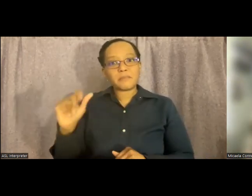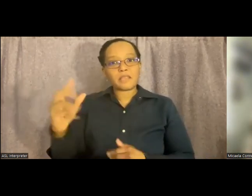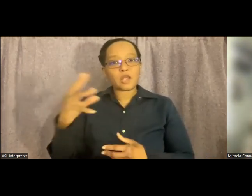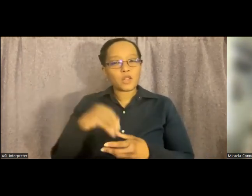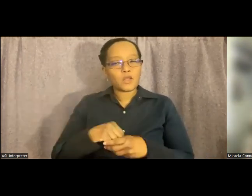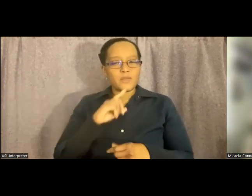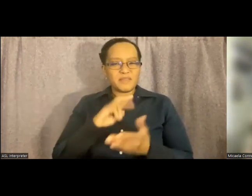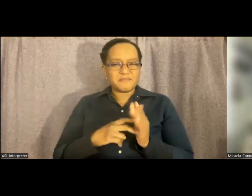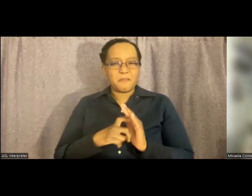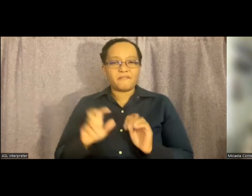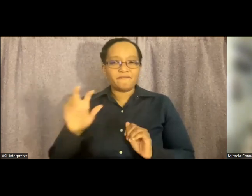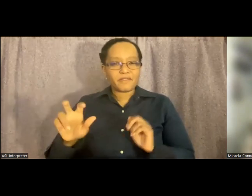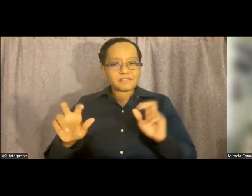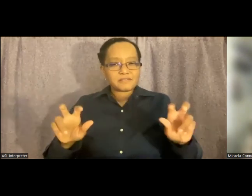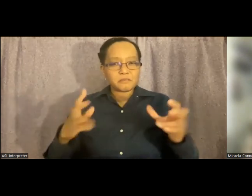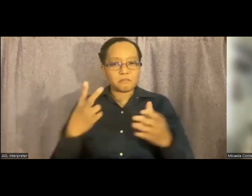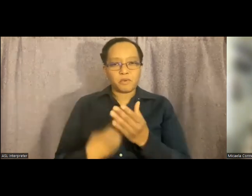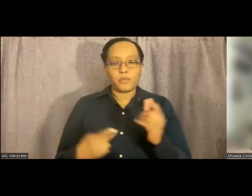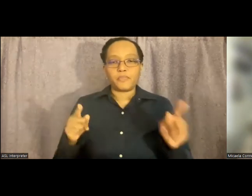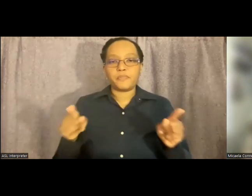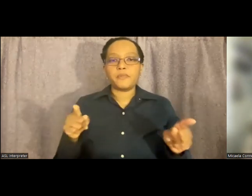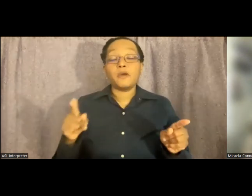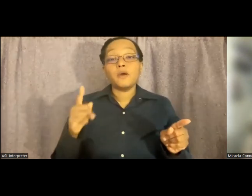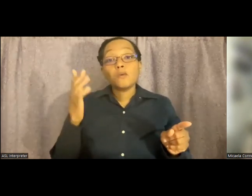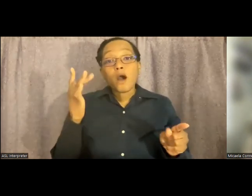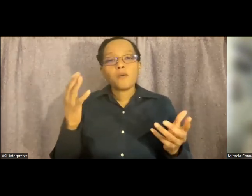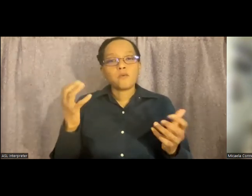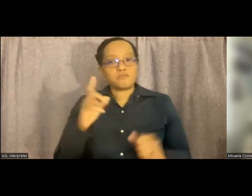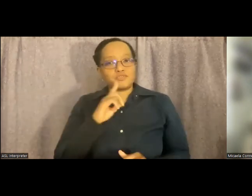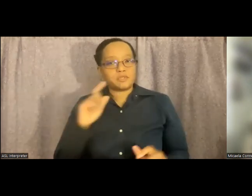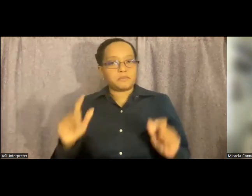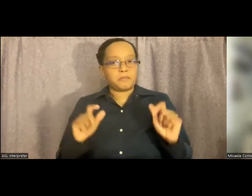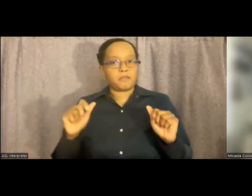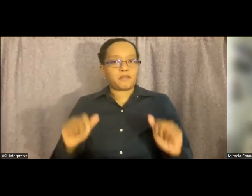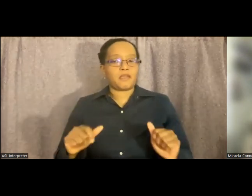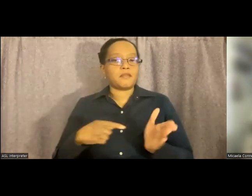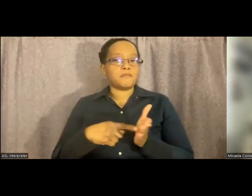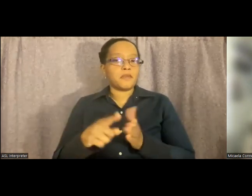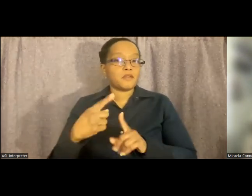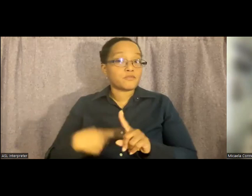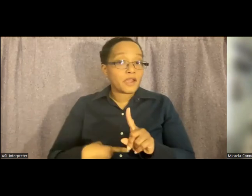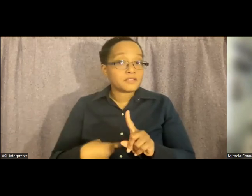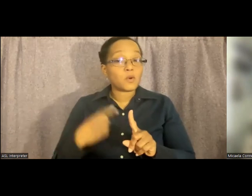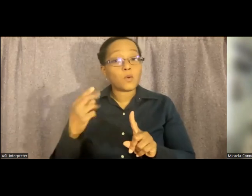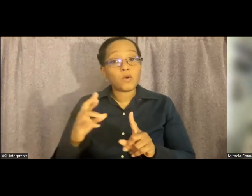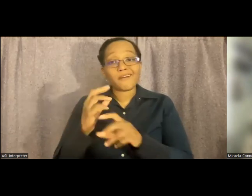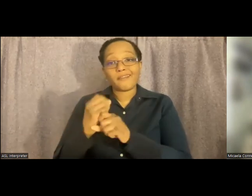to make sure that first and foremost, people need to be able to pay rent or get a house where they need to live.